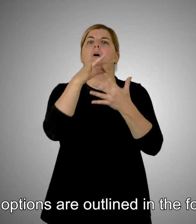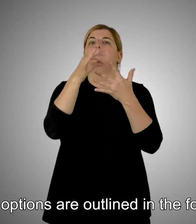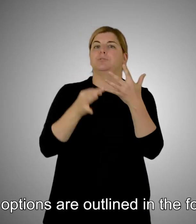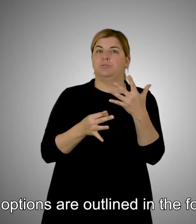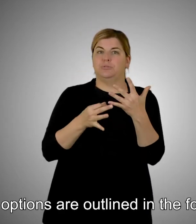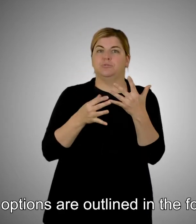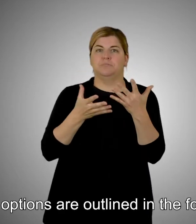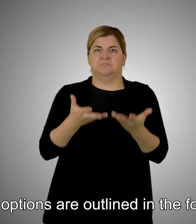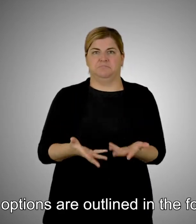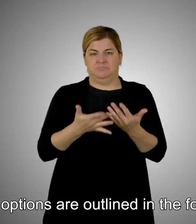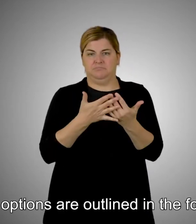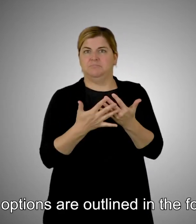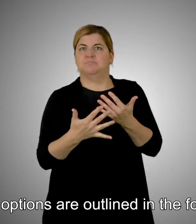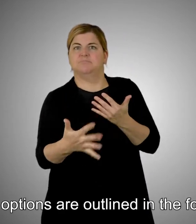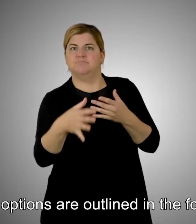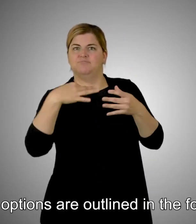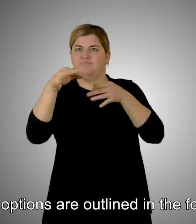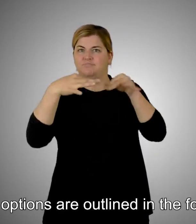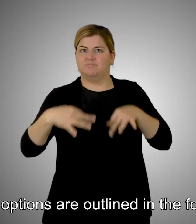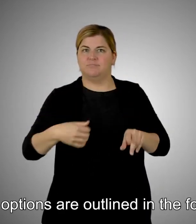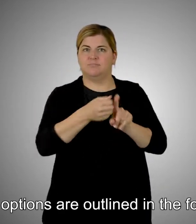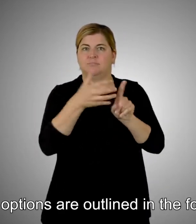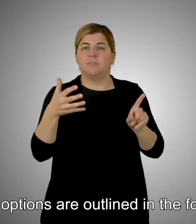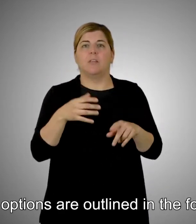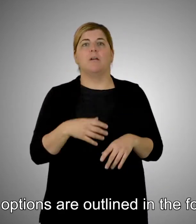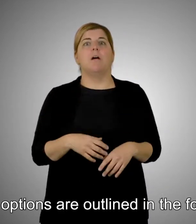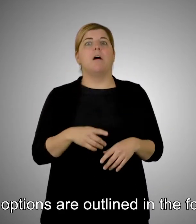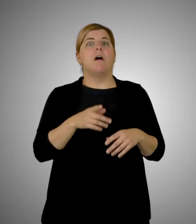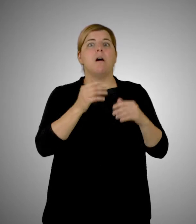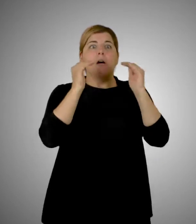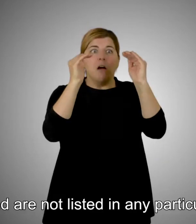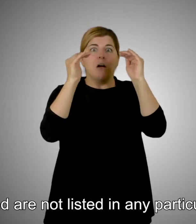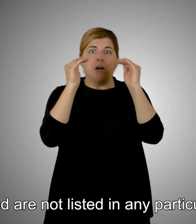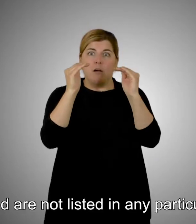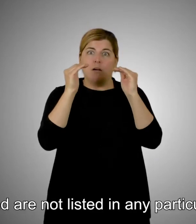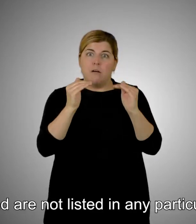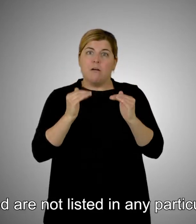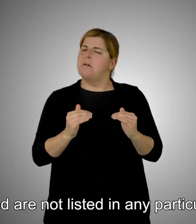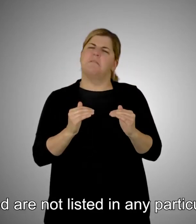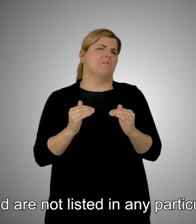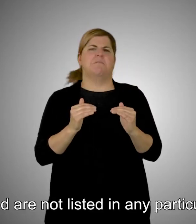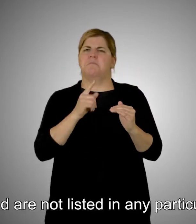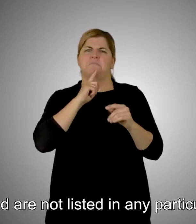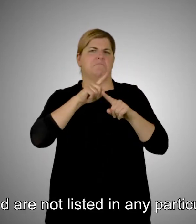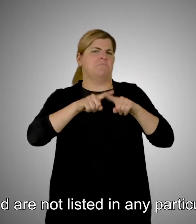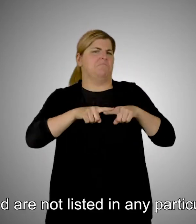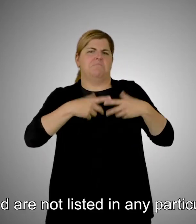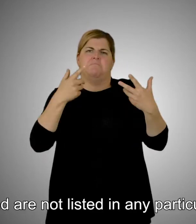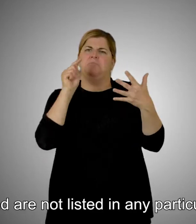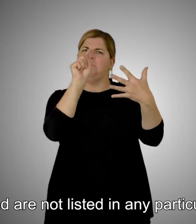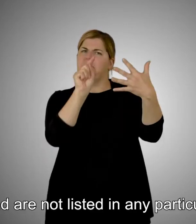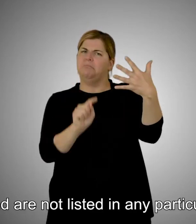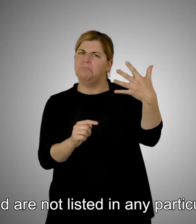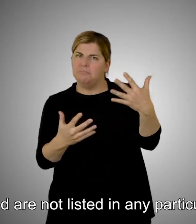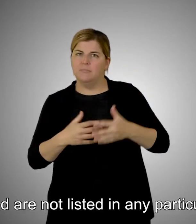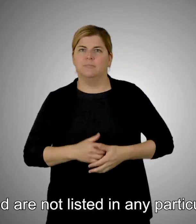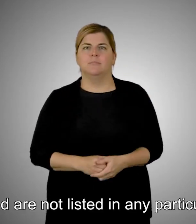These options are outlined in the following pages and are not listed in any particular order.